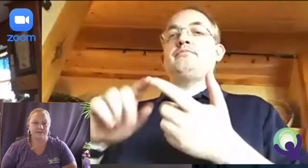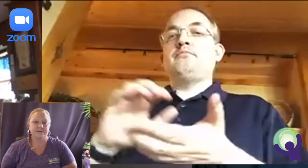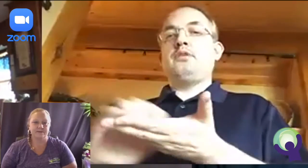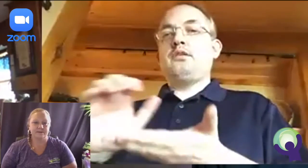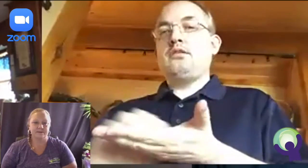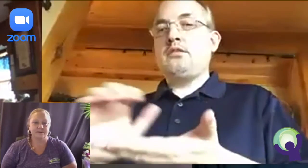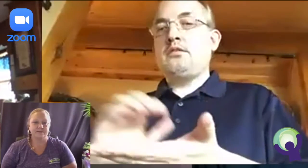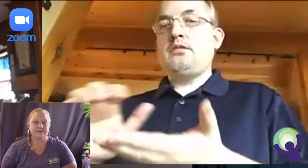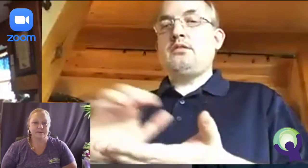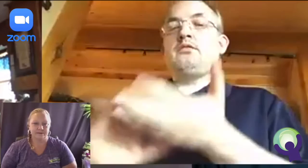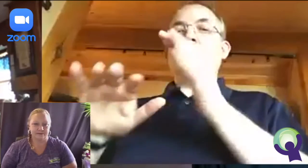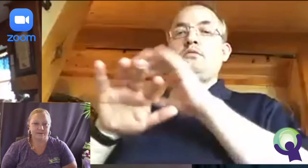independent living skills